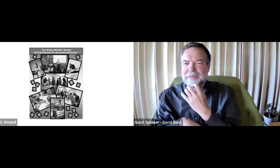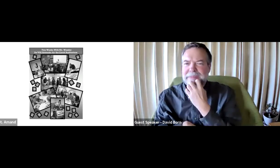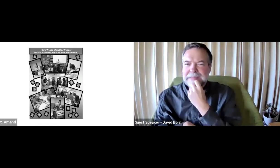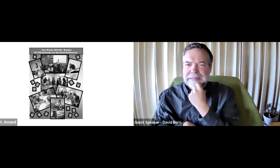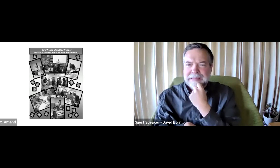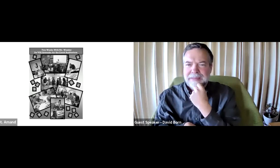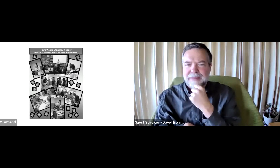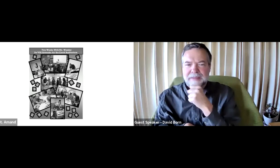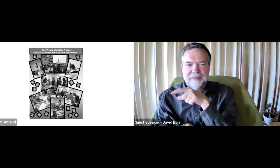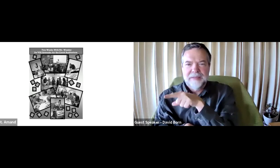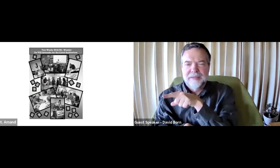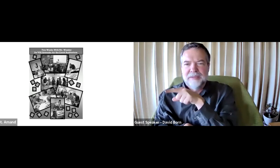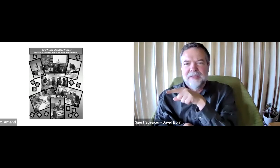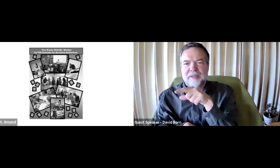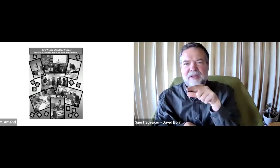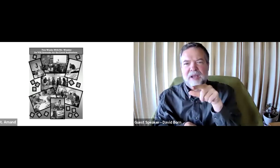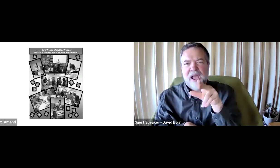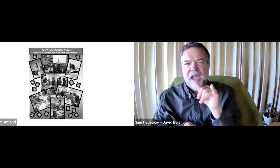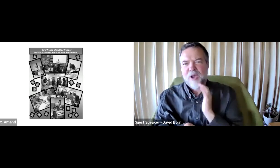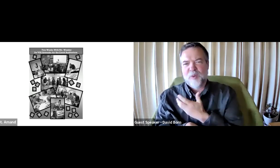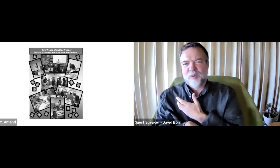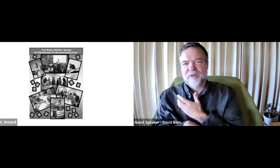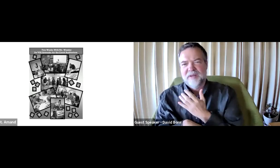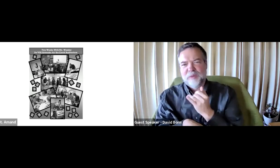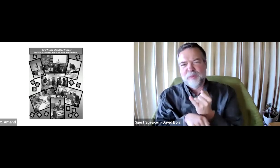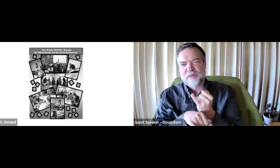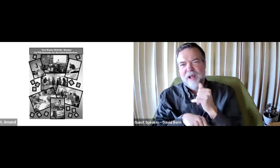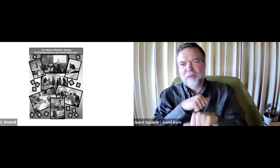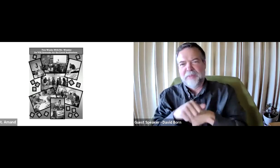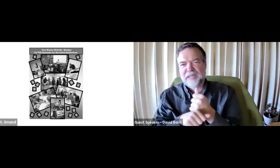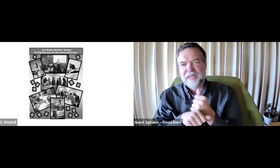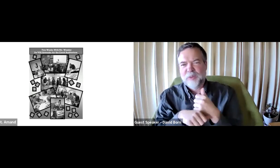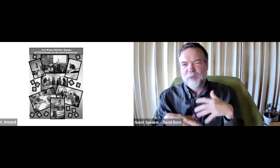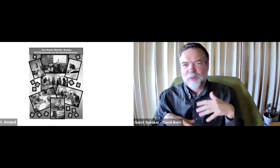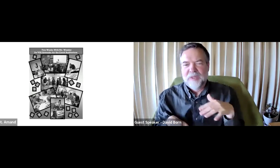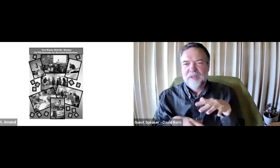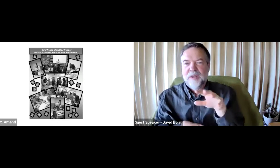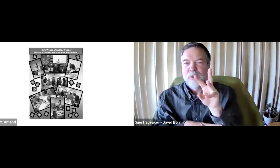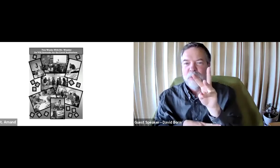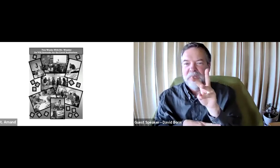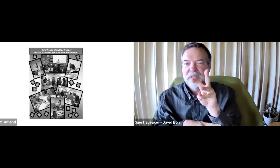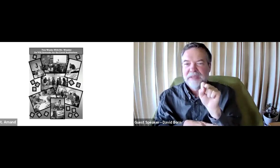Of course, we at the school just...treasure Guy